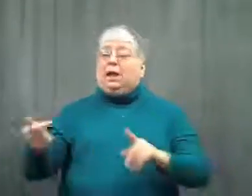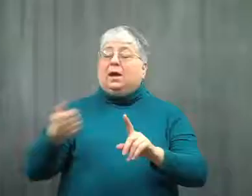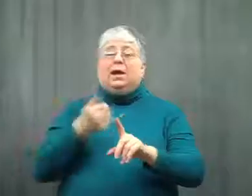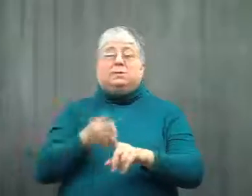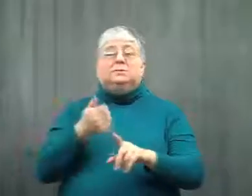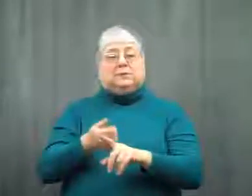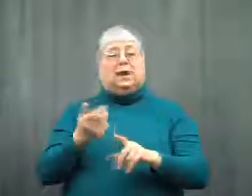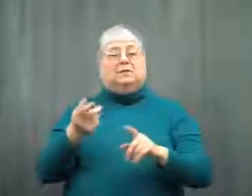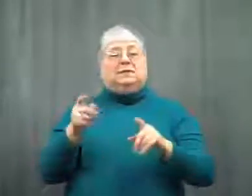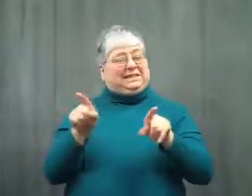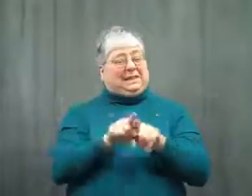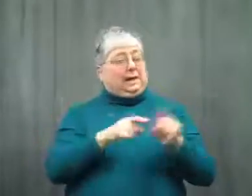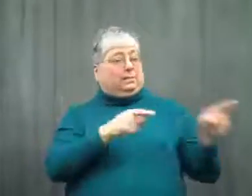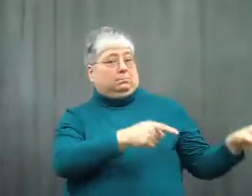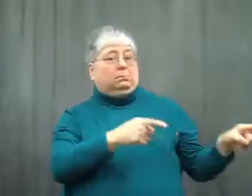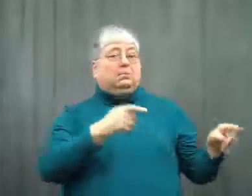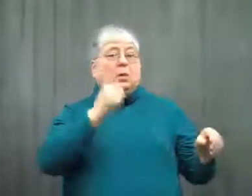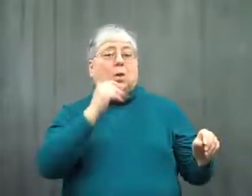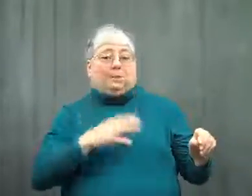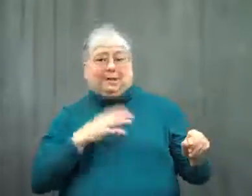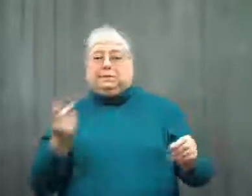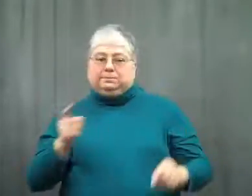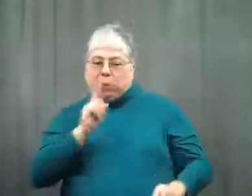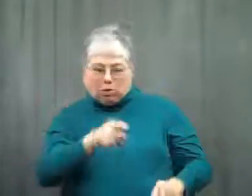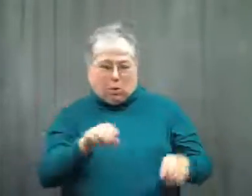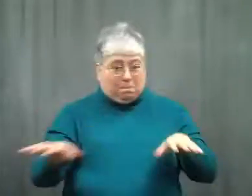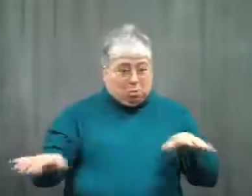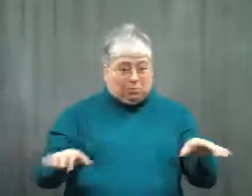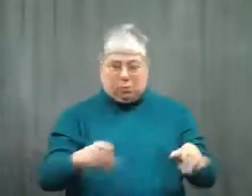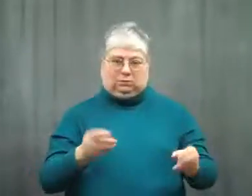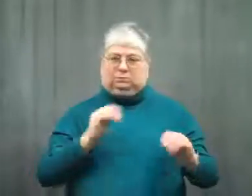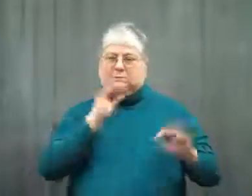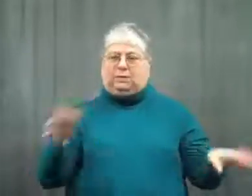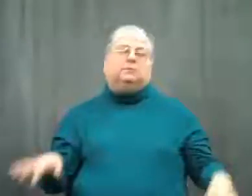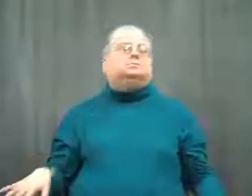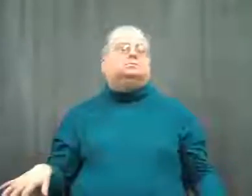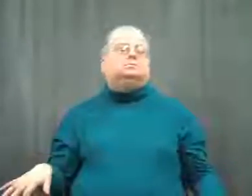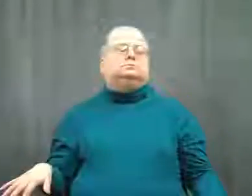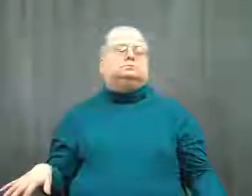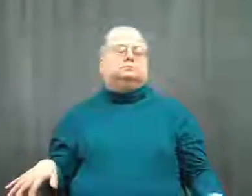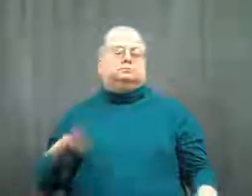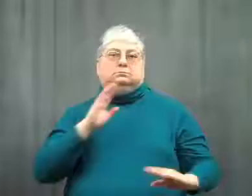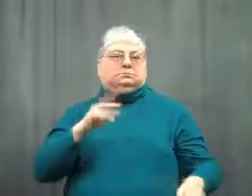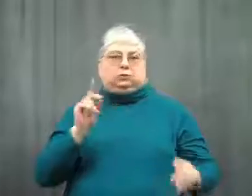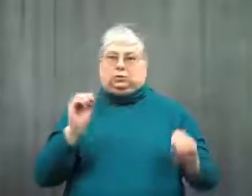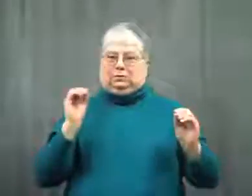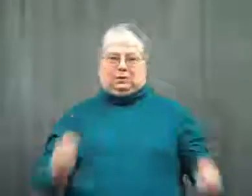He did not respond at all to similar instructions that Giffords responded to.